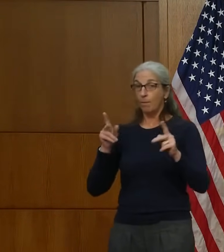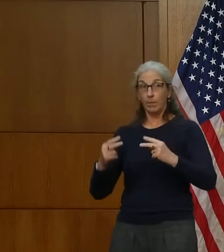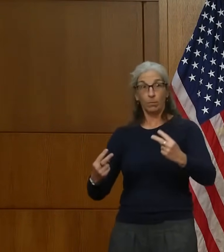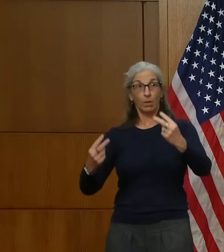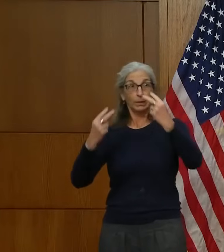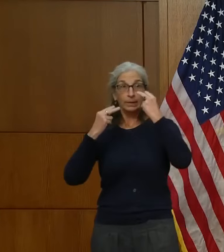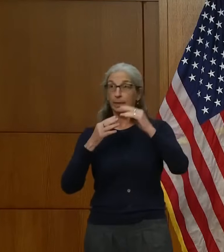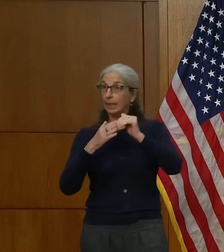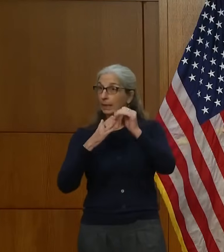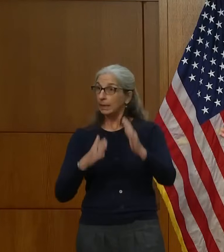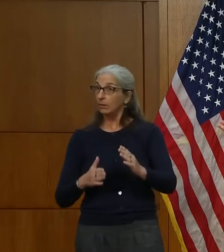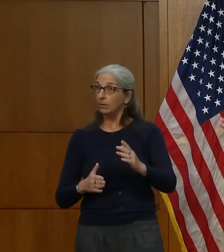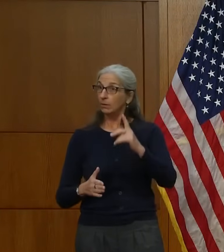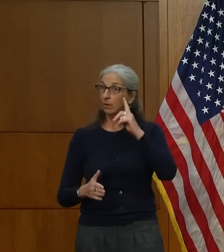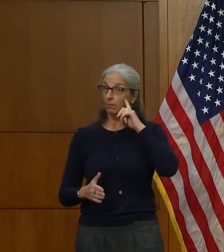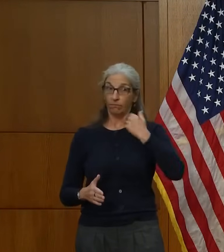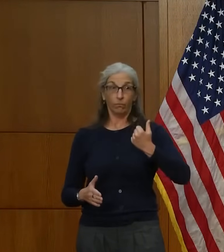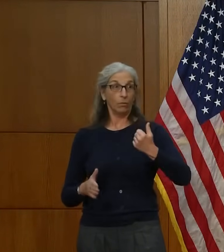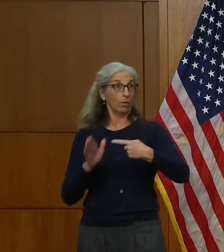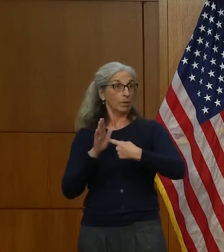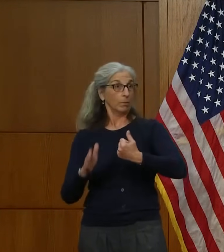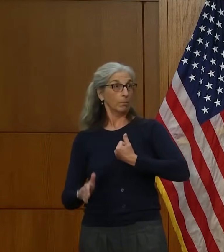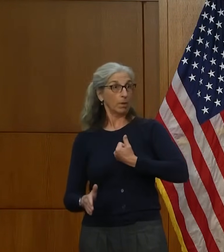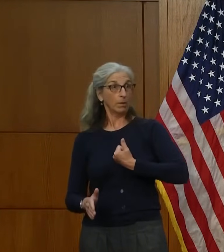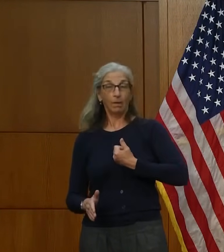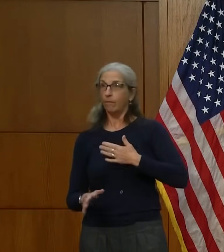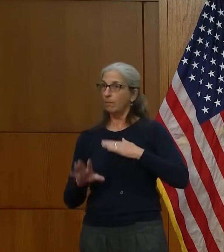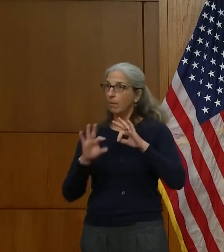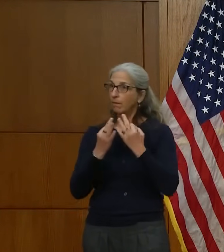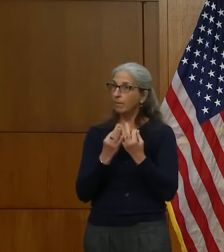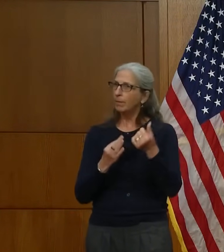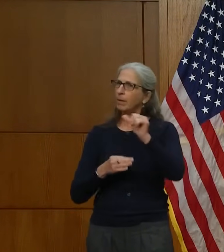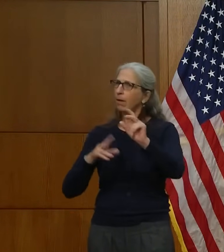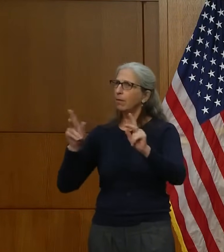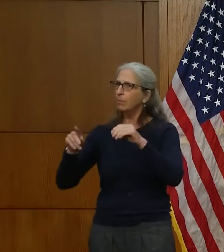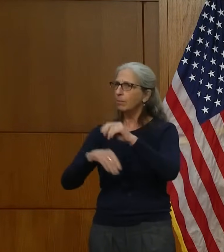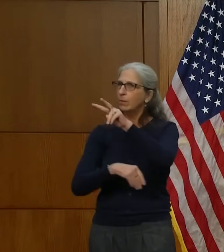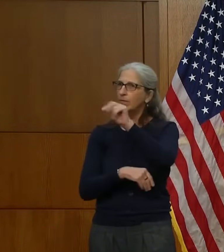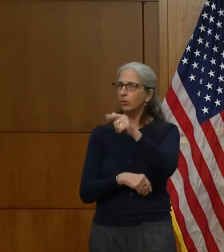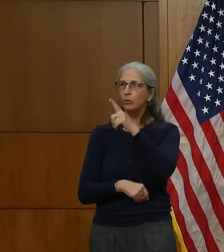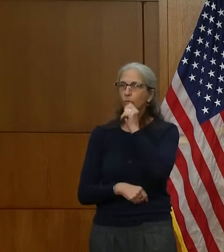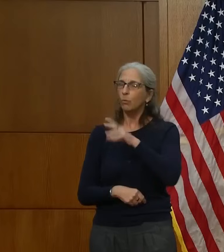COMFORTABLE WITH THIS. AND I HOPE THAT ONCE PEOPLE SEE OUR